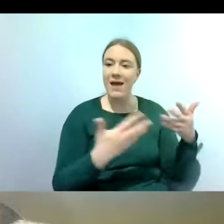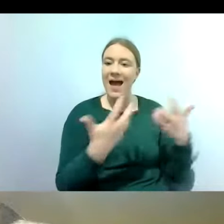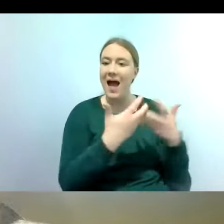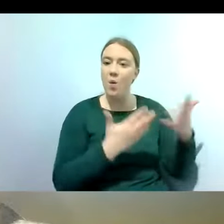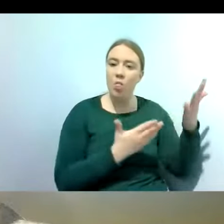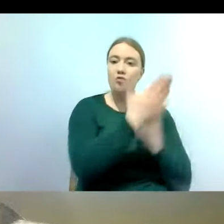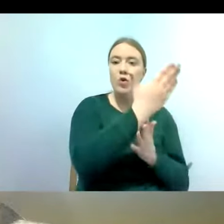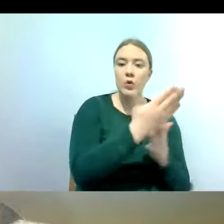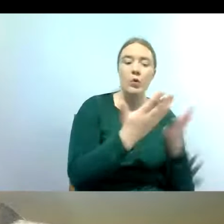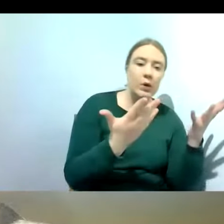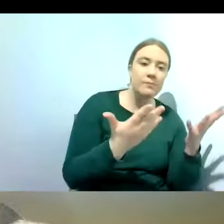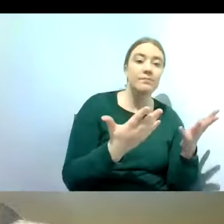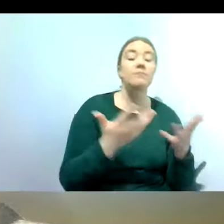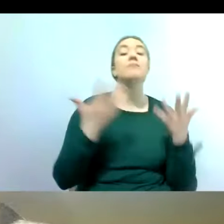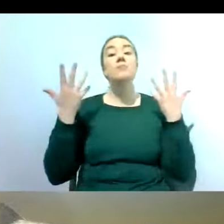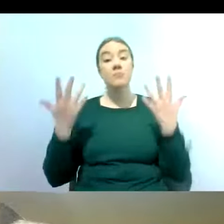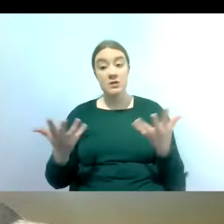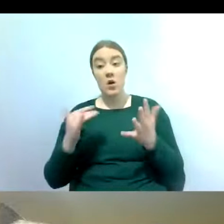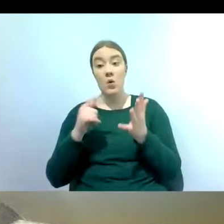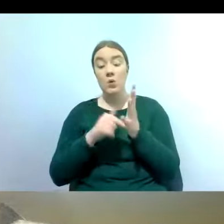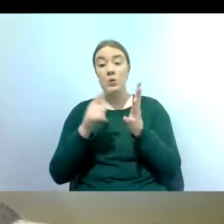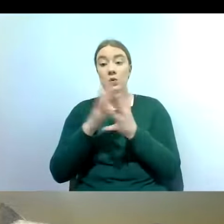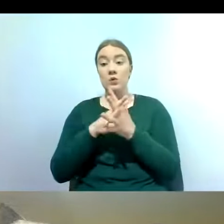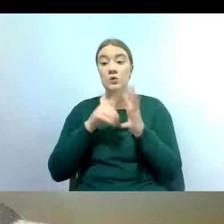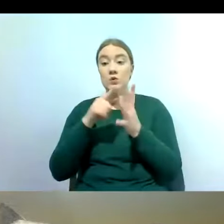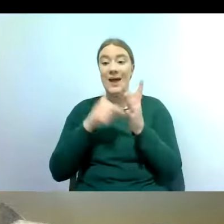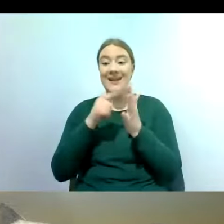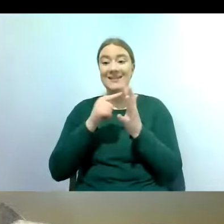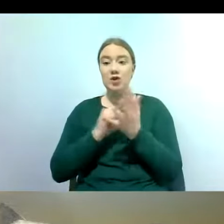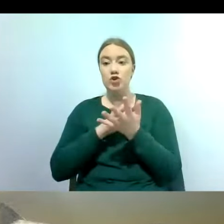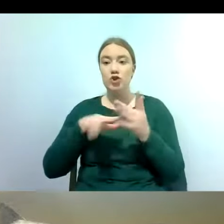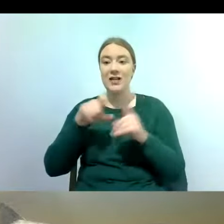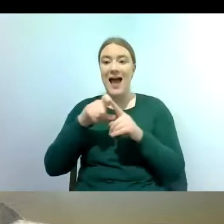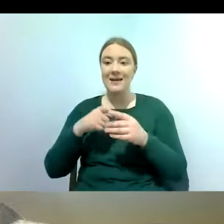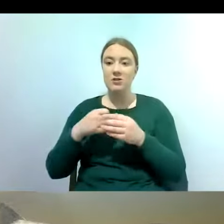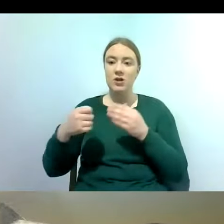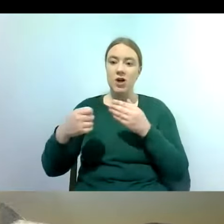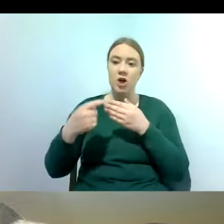so the twaite shad um we found that um through our acoustic tracking work that